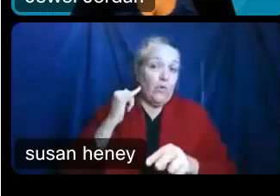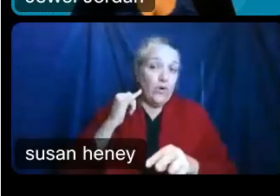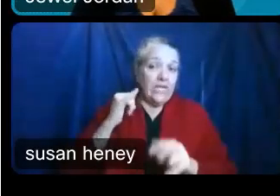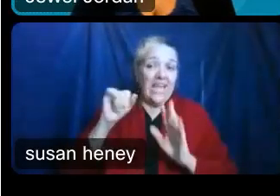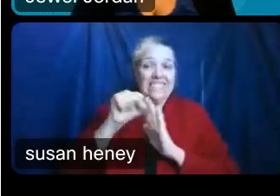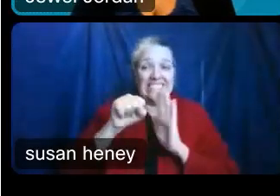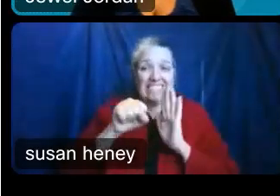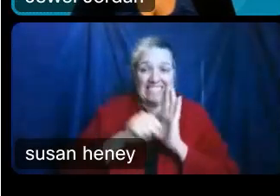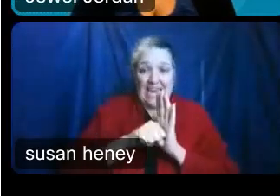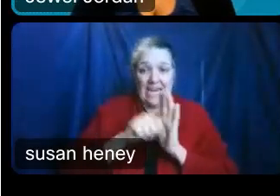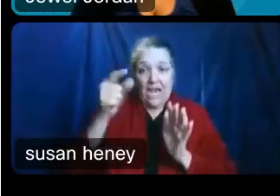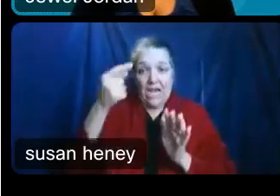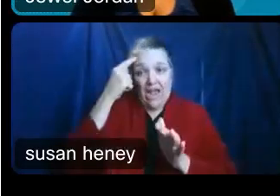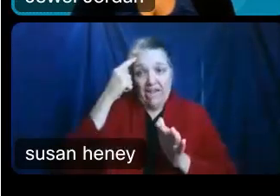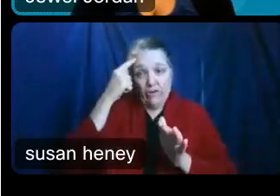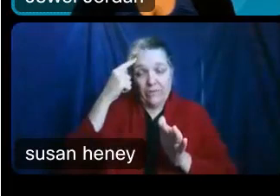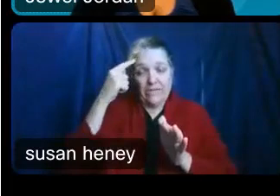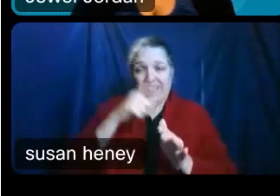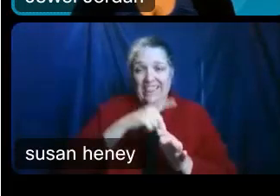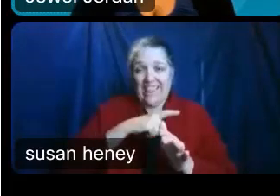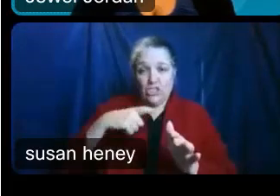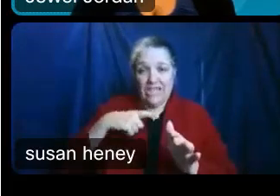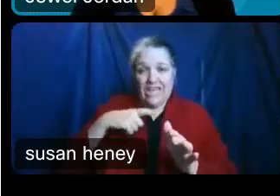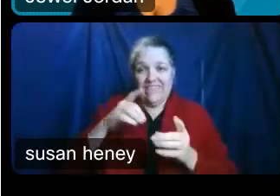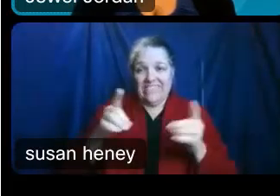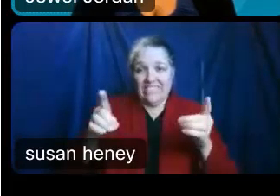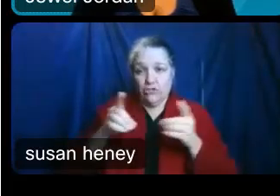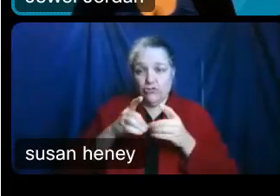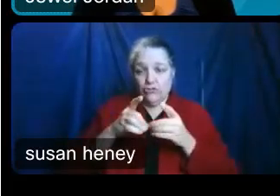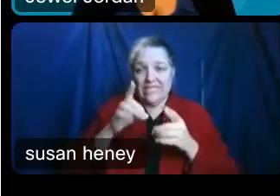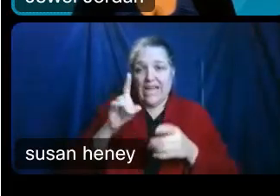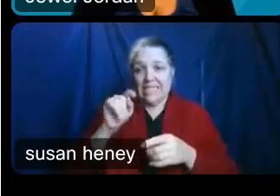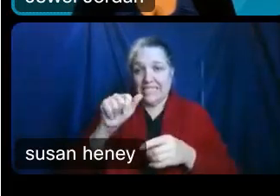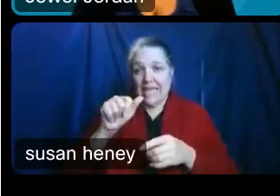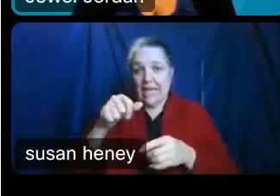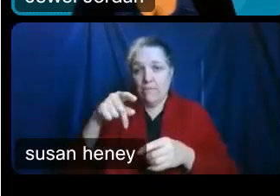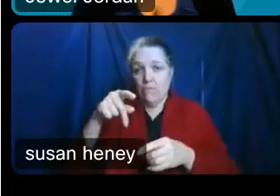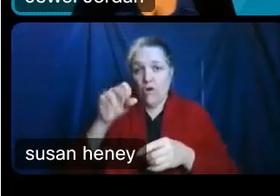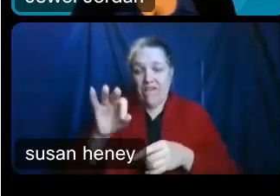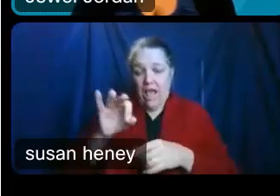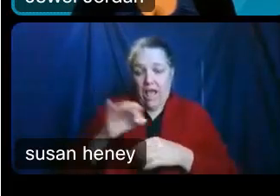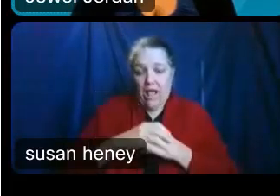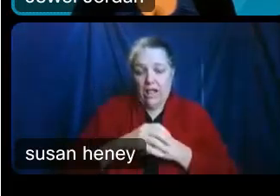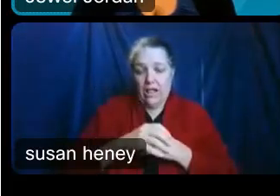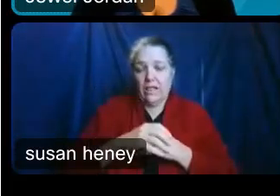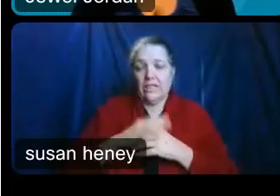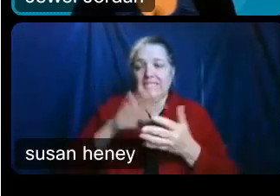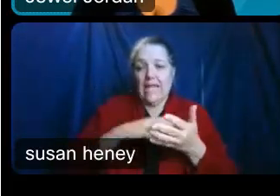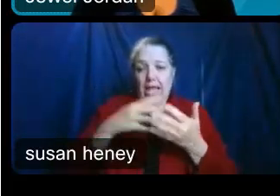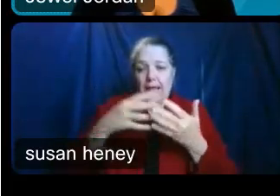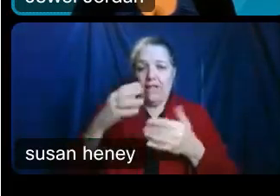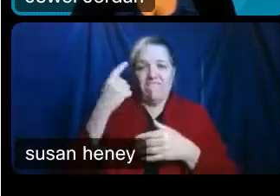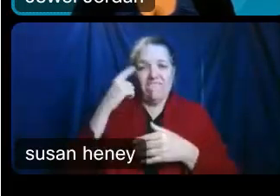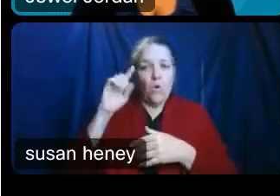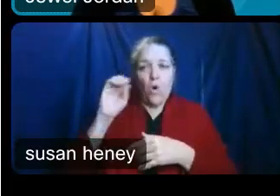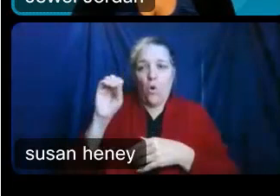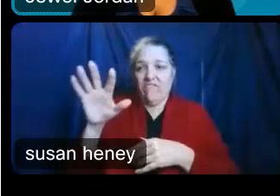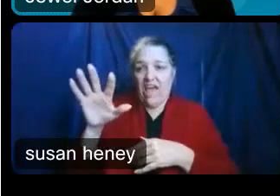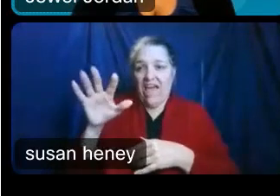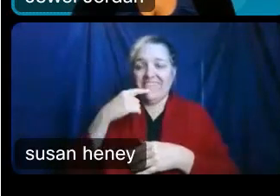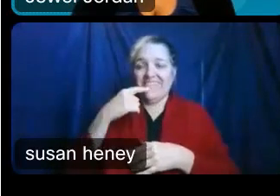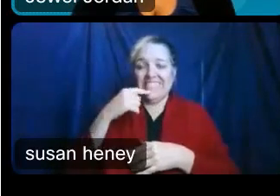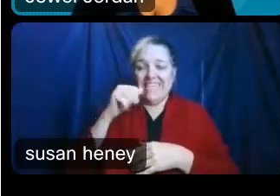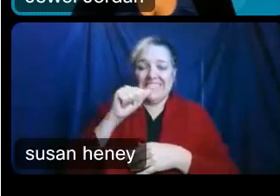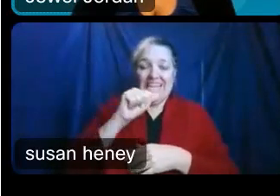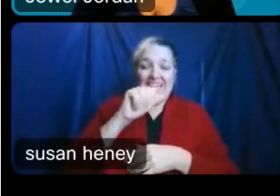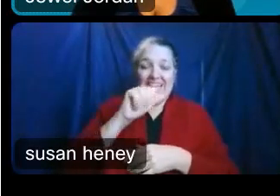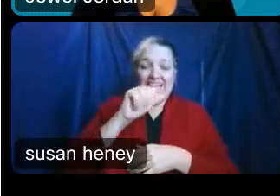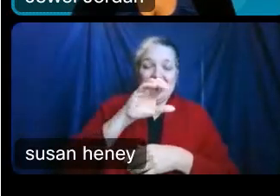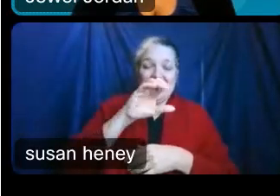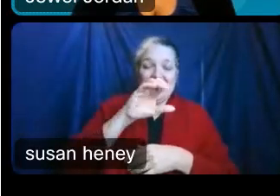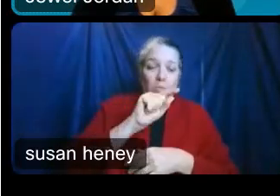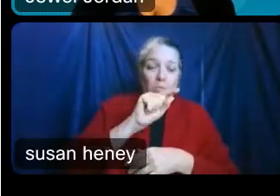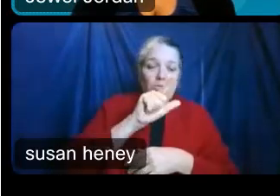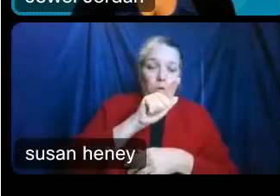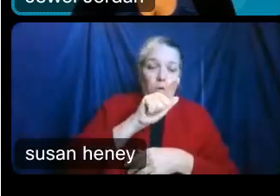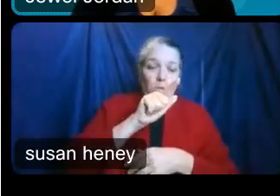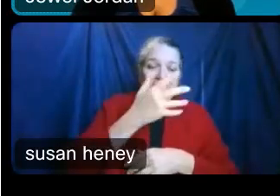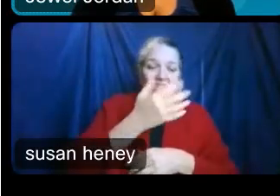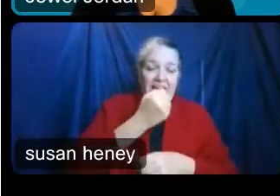district data on the data profile 05 table. It says ACS 2021 5-year but for the district